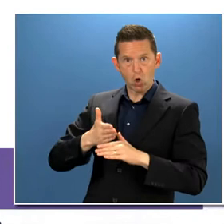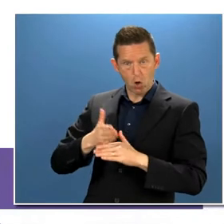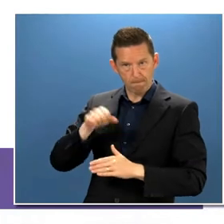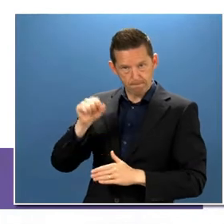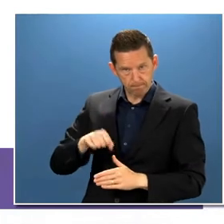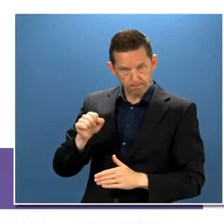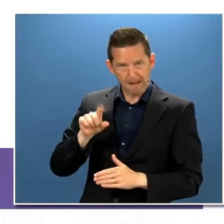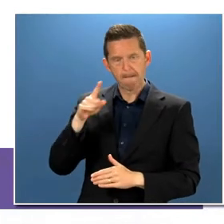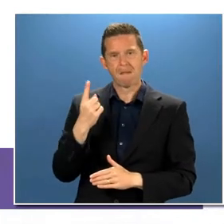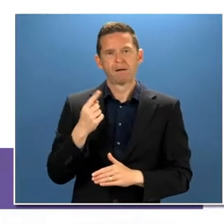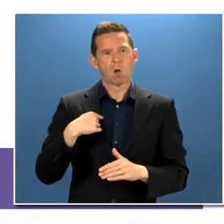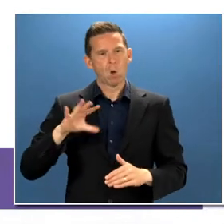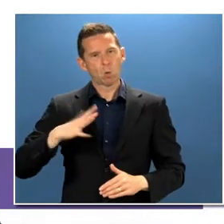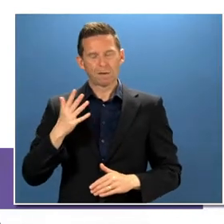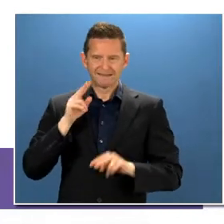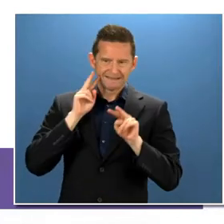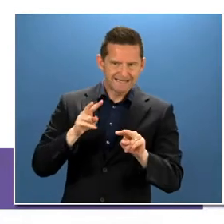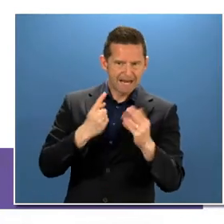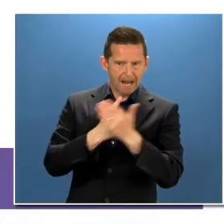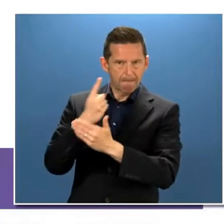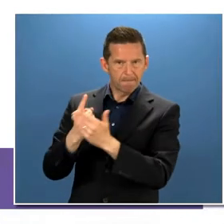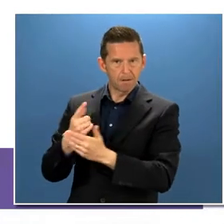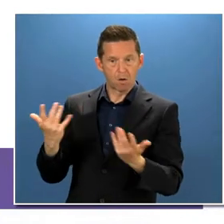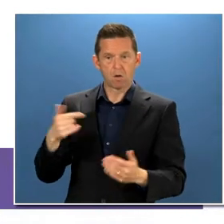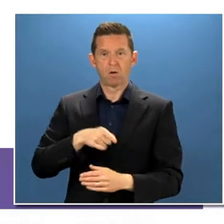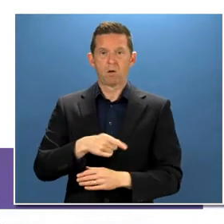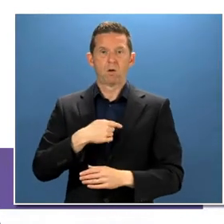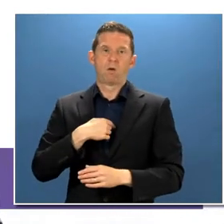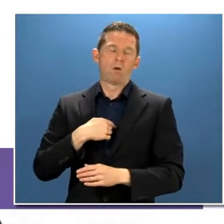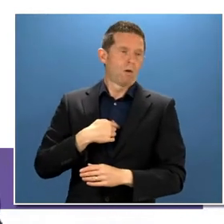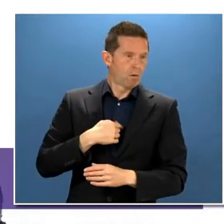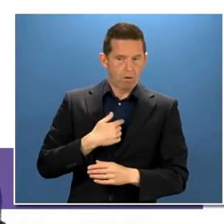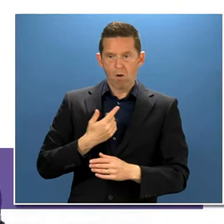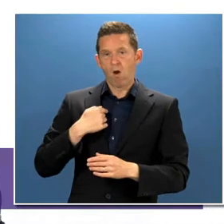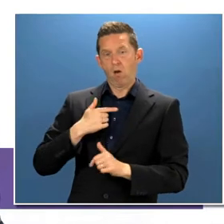being put in a situation, rather, where they may have to go to court readily to enforce their rights.